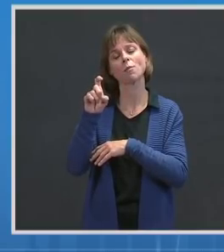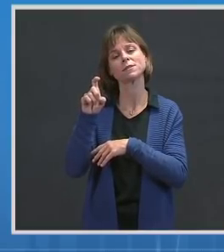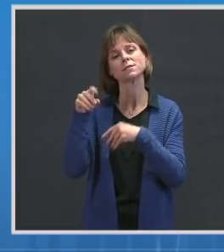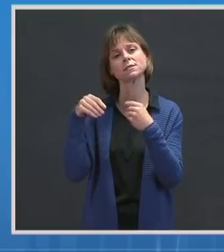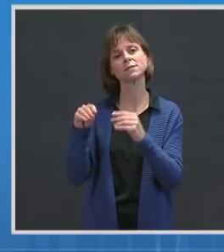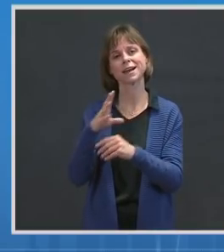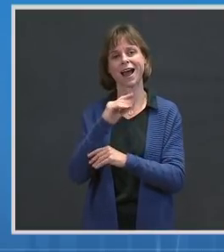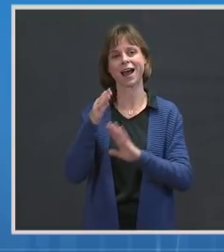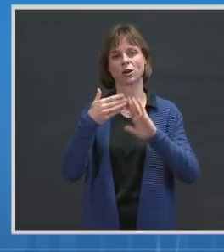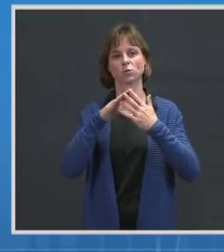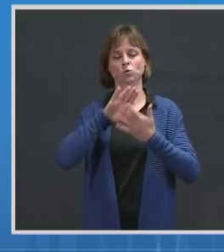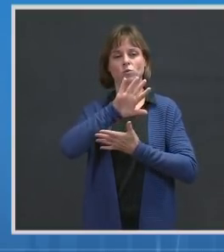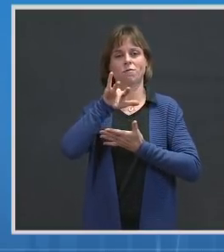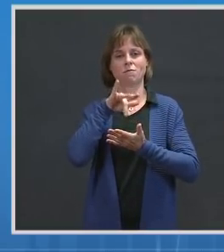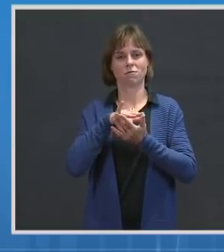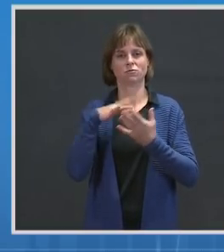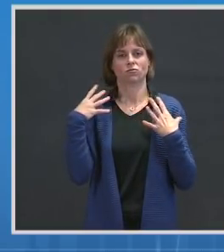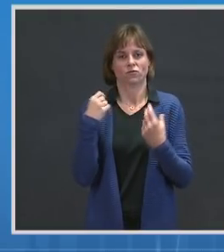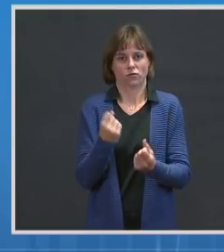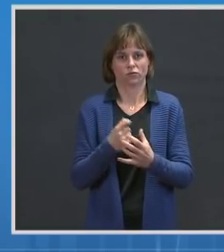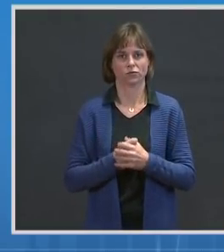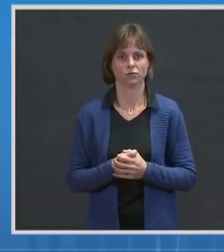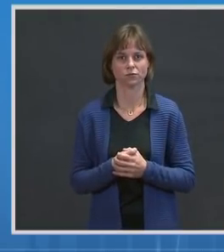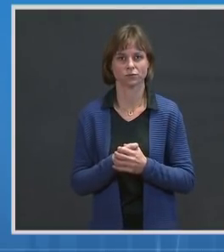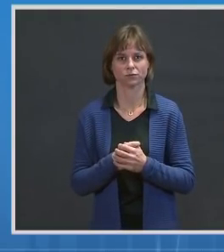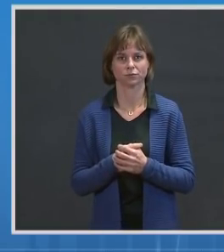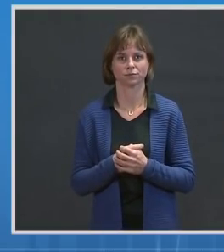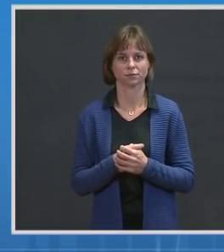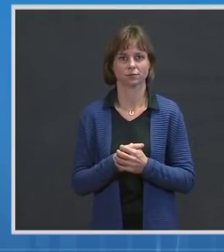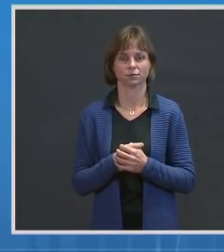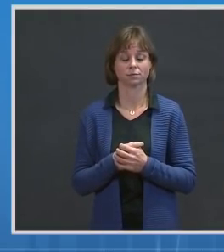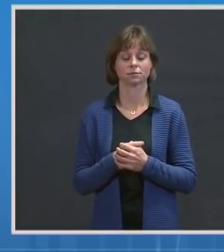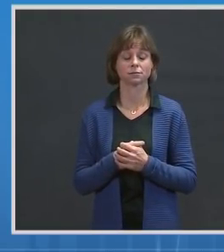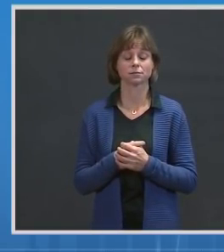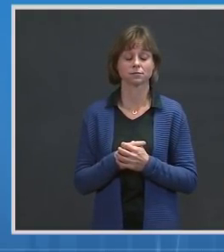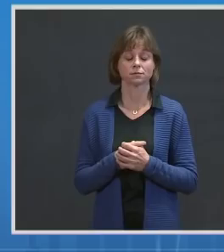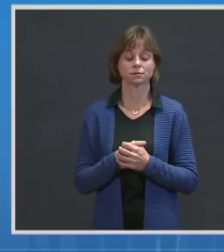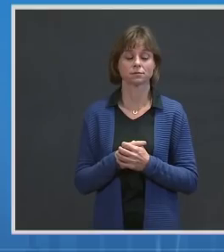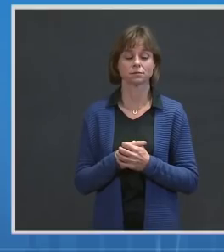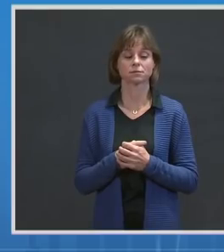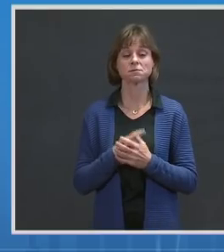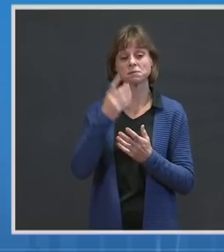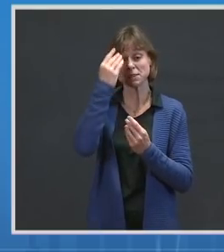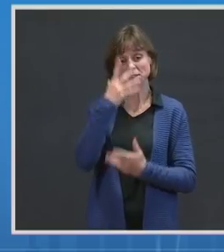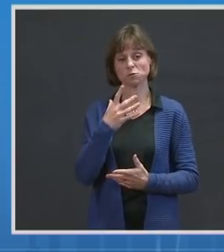And the data shows that we're making progress. As you can see in our weekly vaccination progress report,